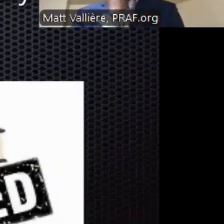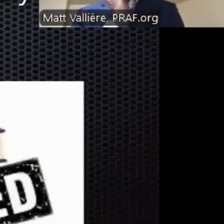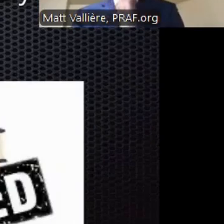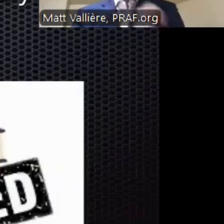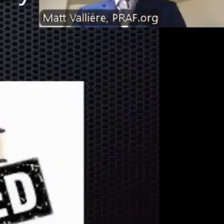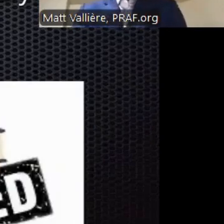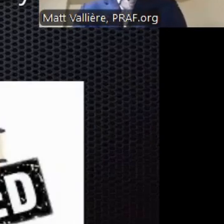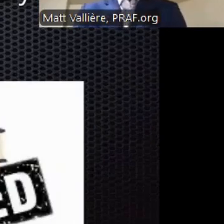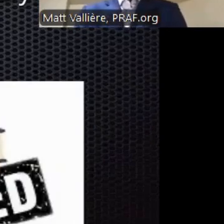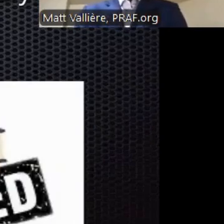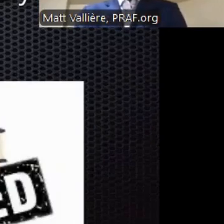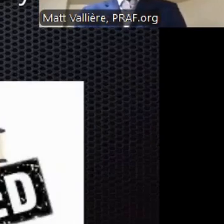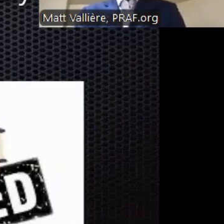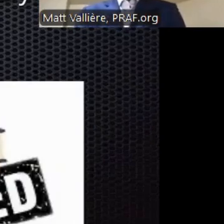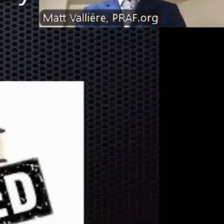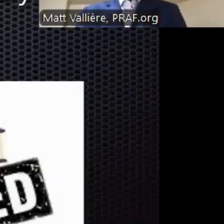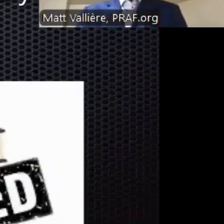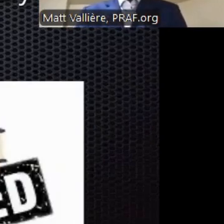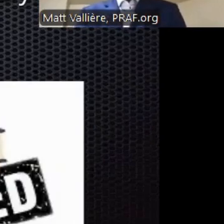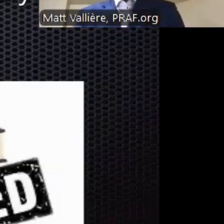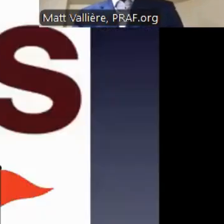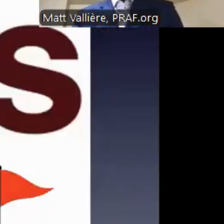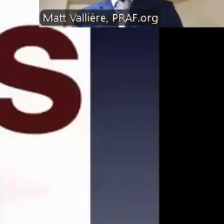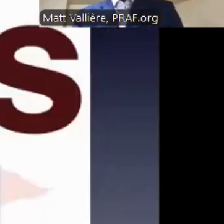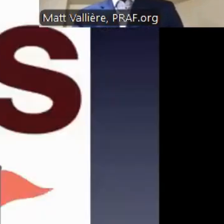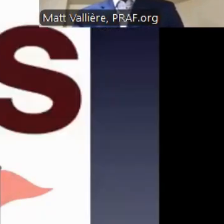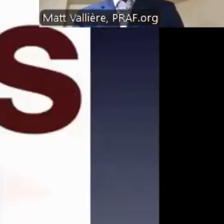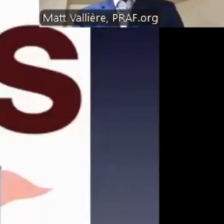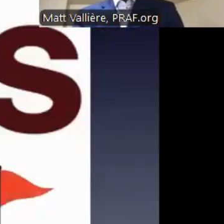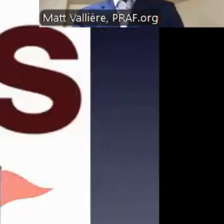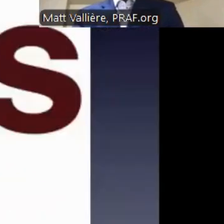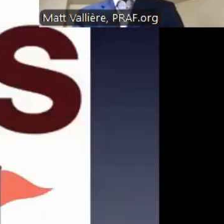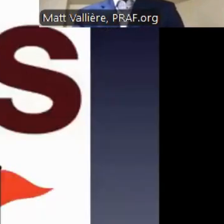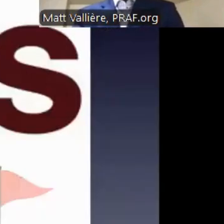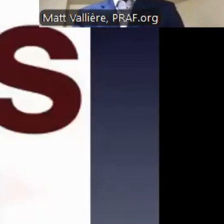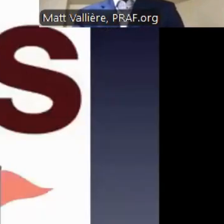being literally rewritten before our eyes. Indeed, in the domain